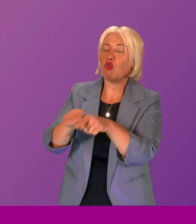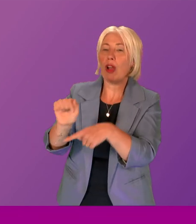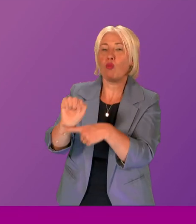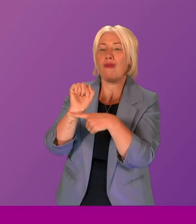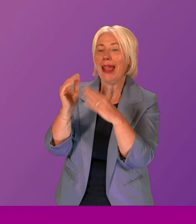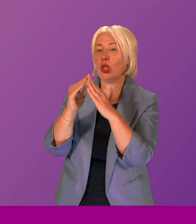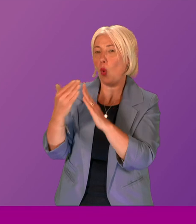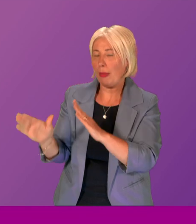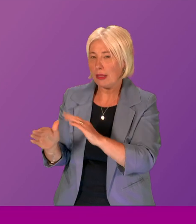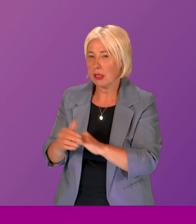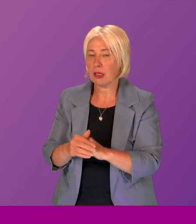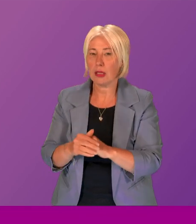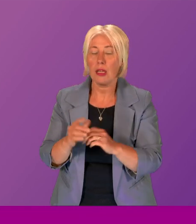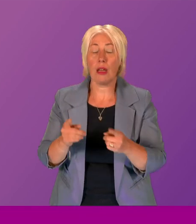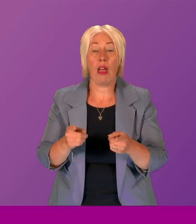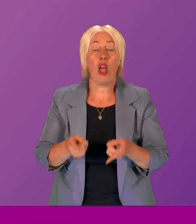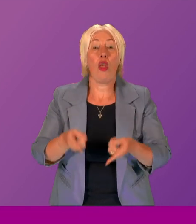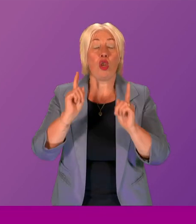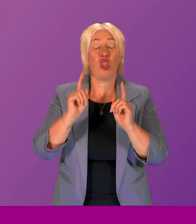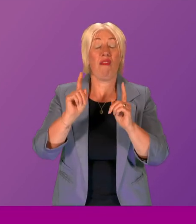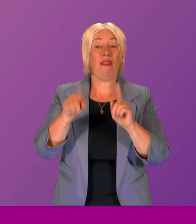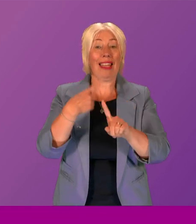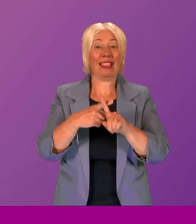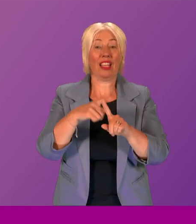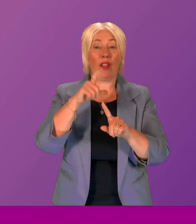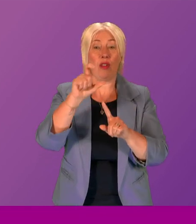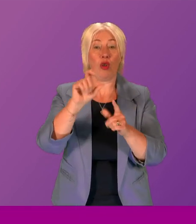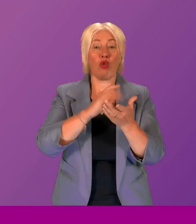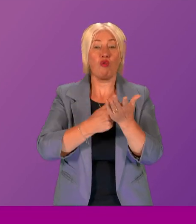Matt Downie, the chief executive of Crisis, has “strongly welcomed” the bill, saying that the